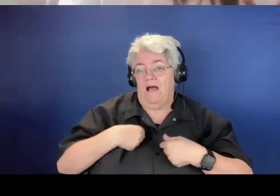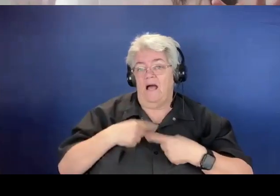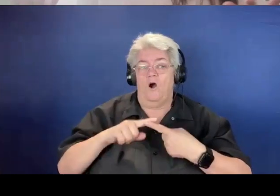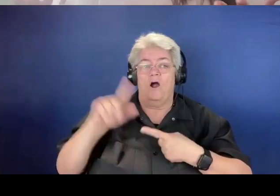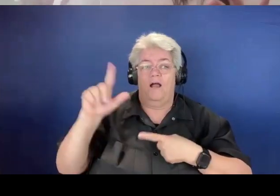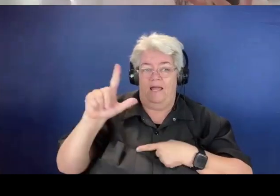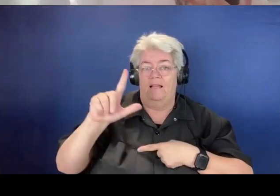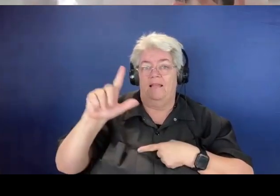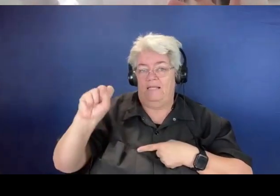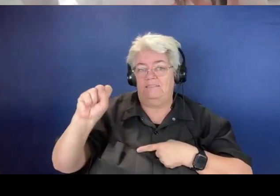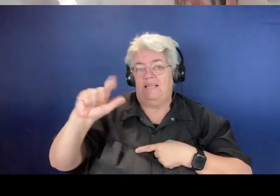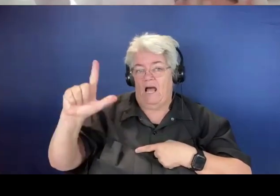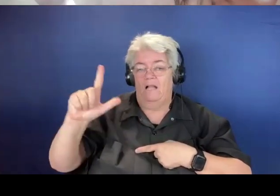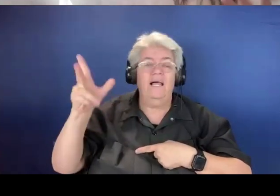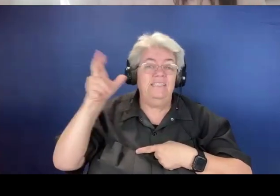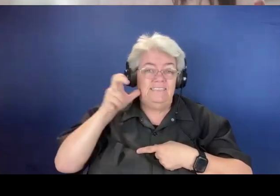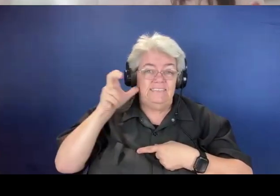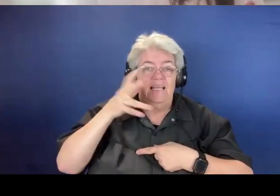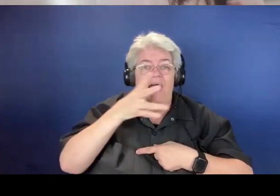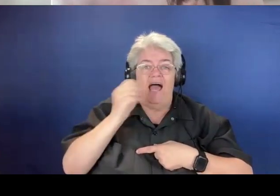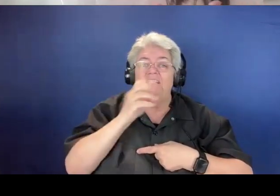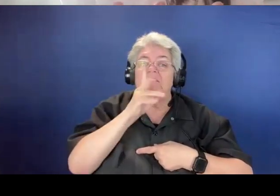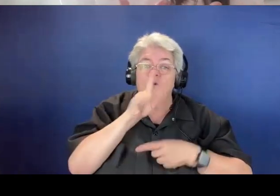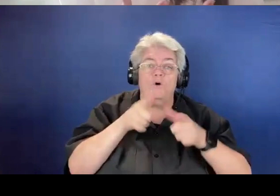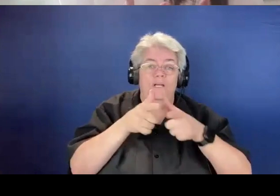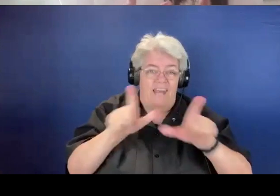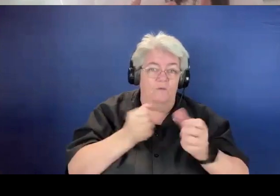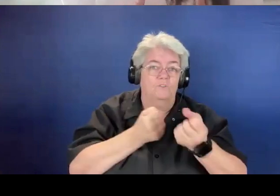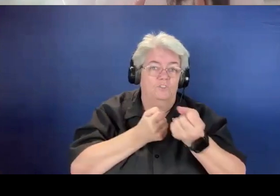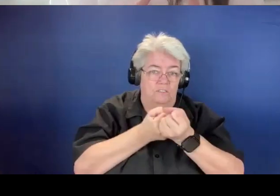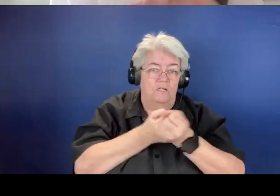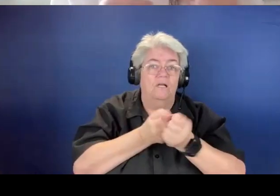A lot of these strategies or techniques to promote listening and spoken language